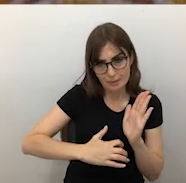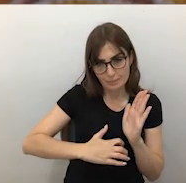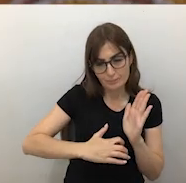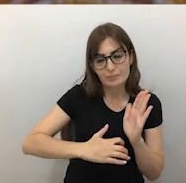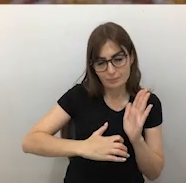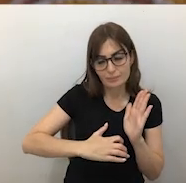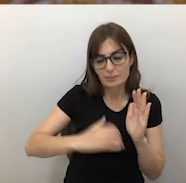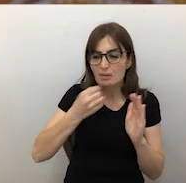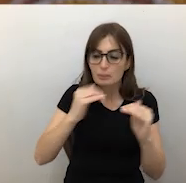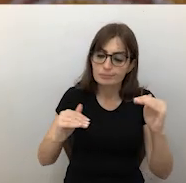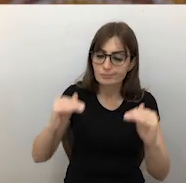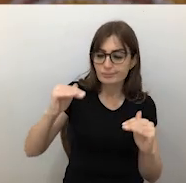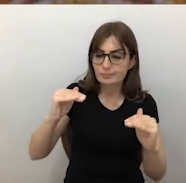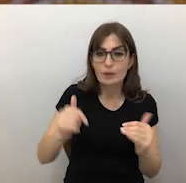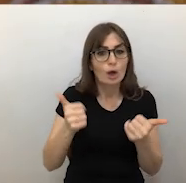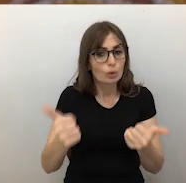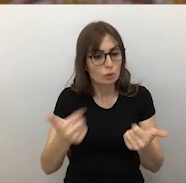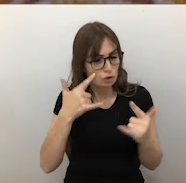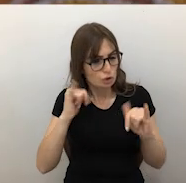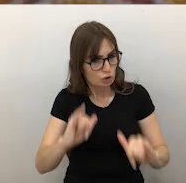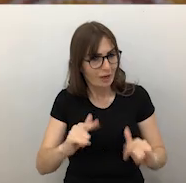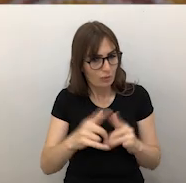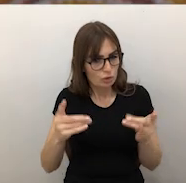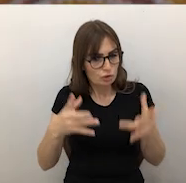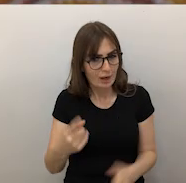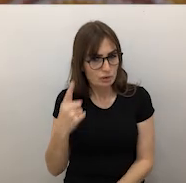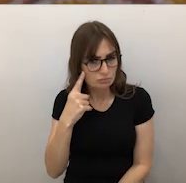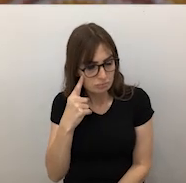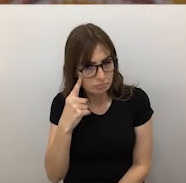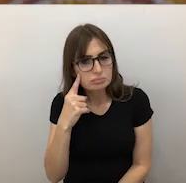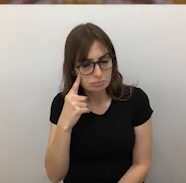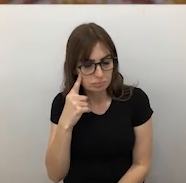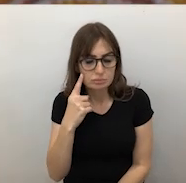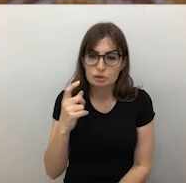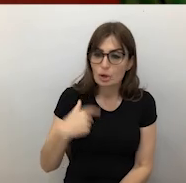income statement. This is a useful health check for directors to consider.